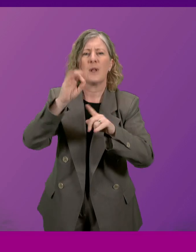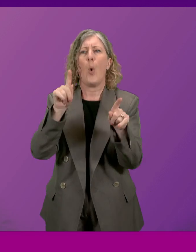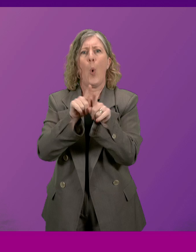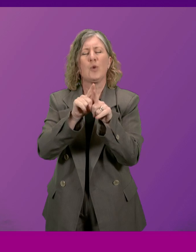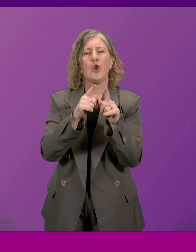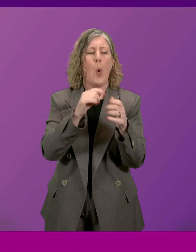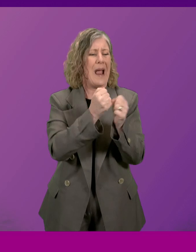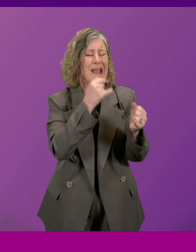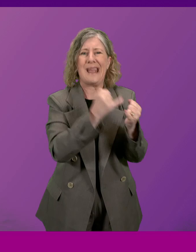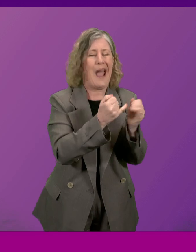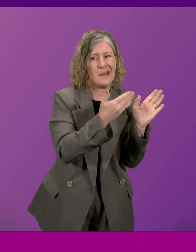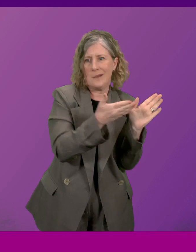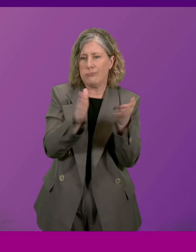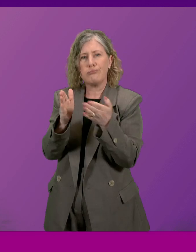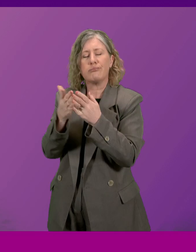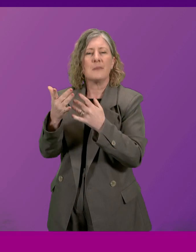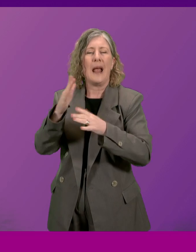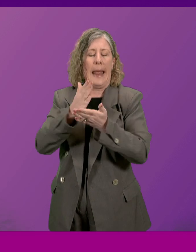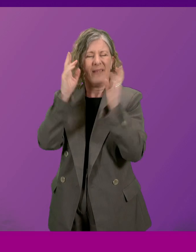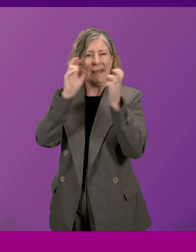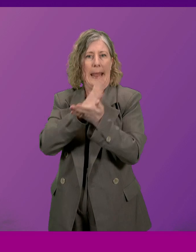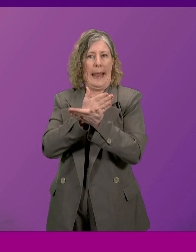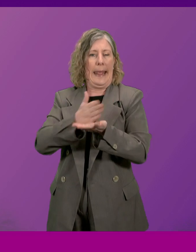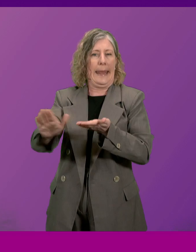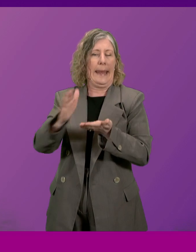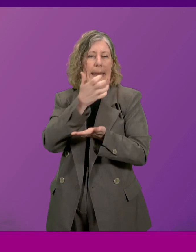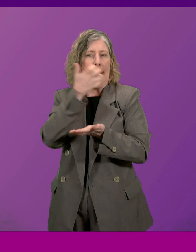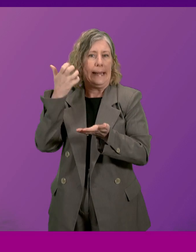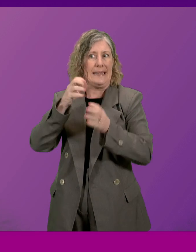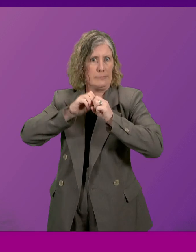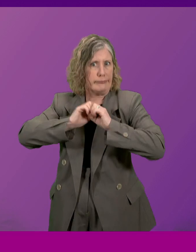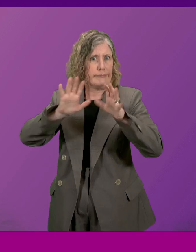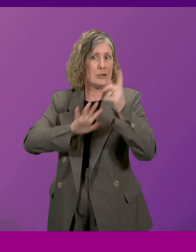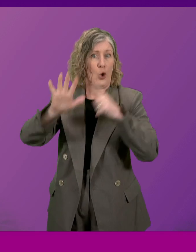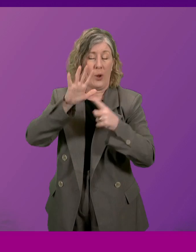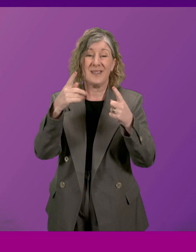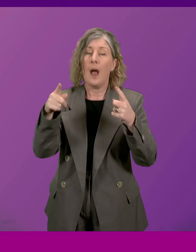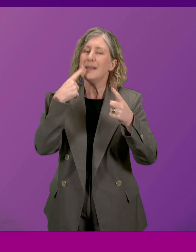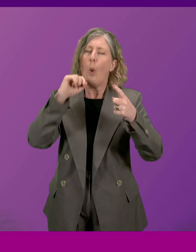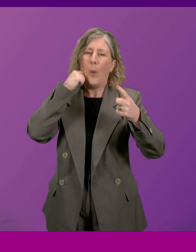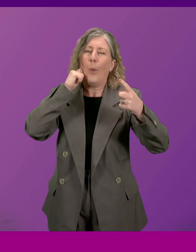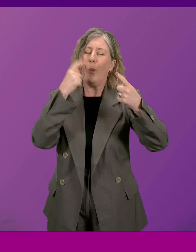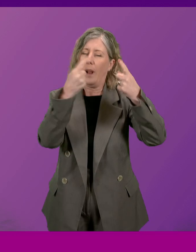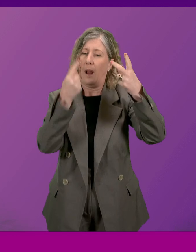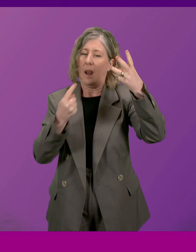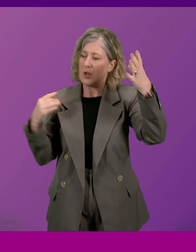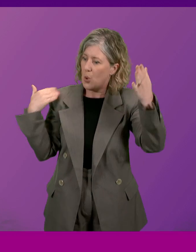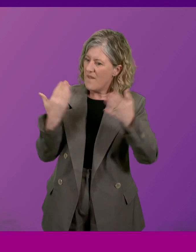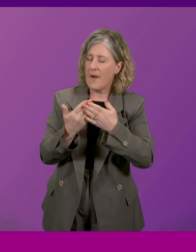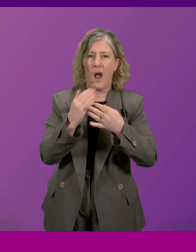out clean heating in homes across the country. So far, none of that has happened. That last action